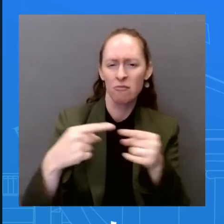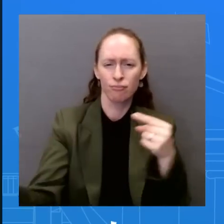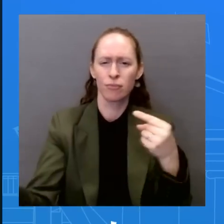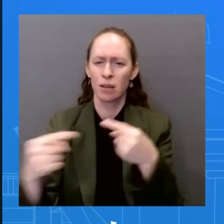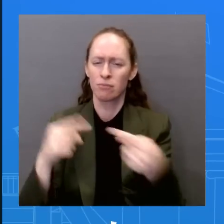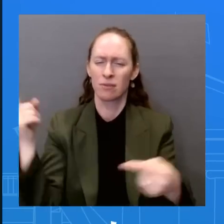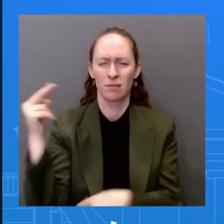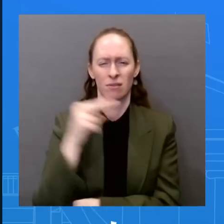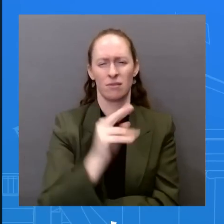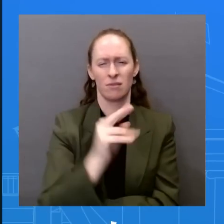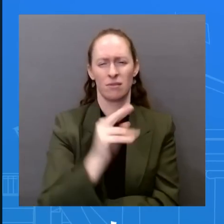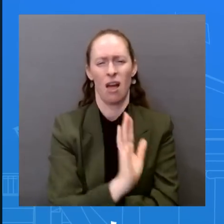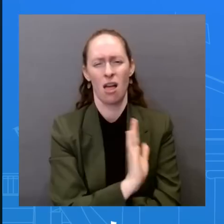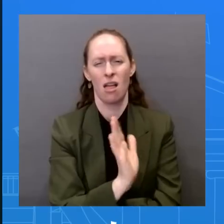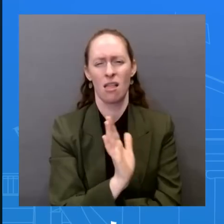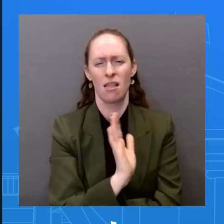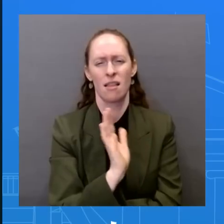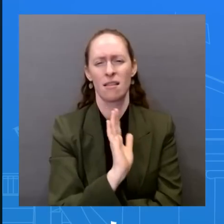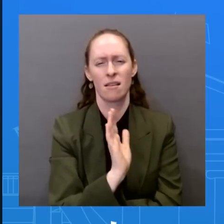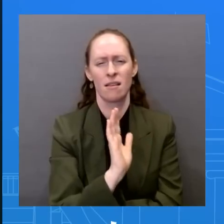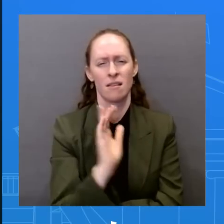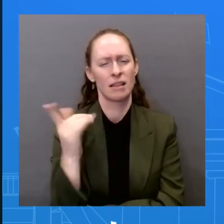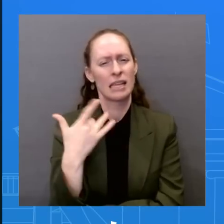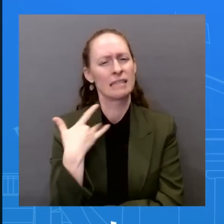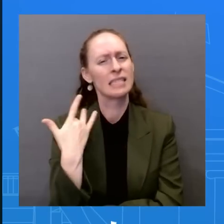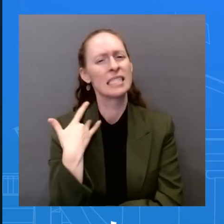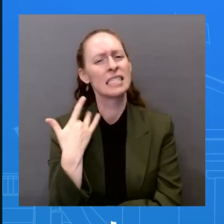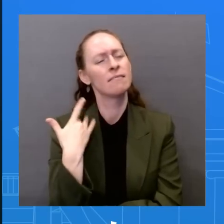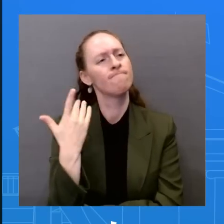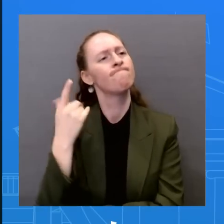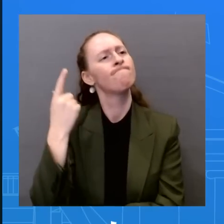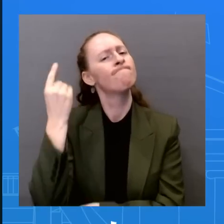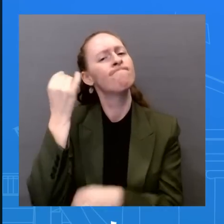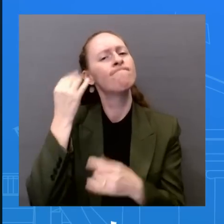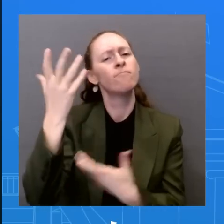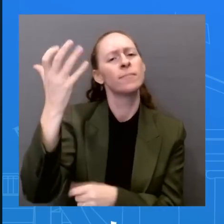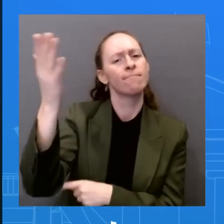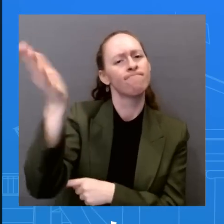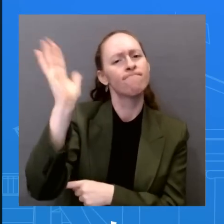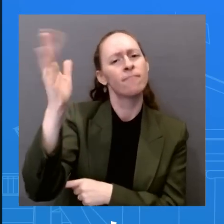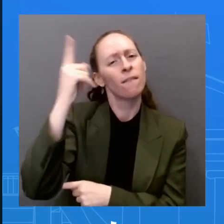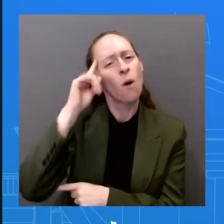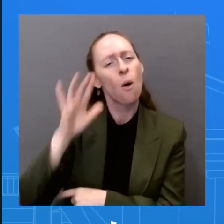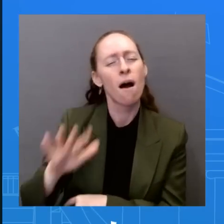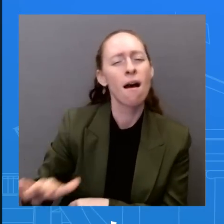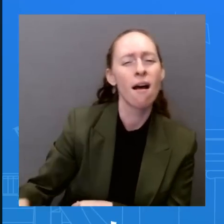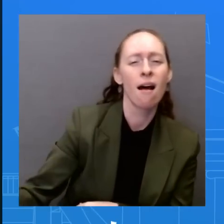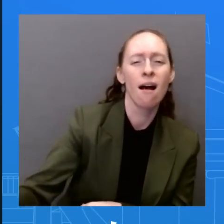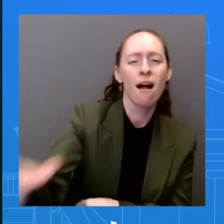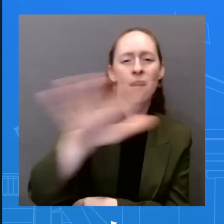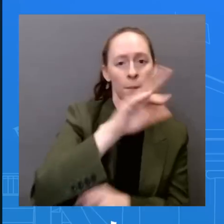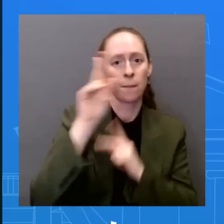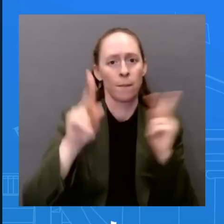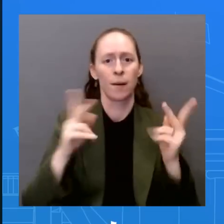who agree that we have to protect our democracy, who agree that we have to protect our freedom,